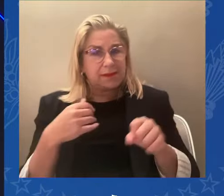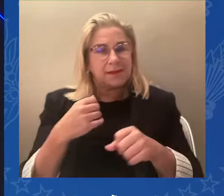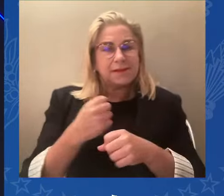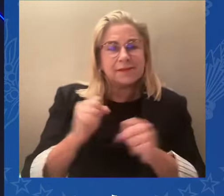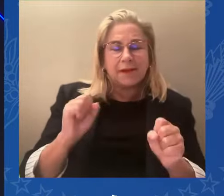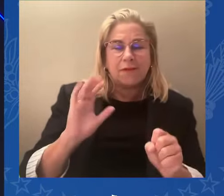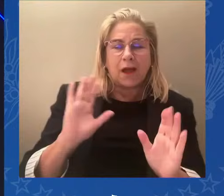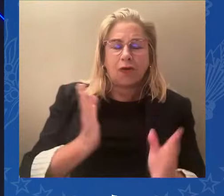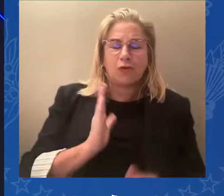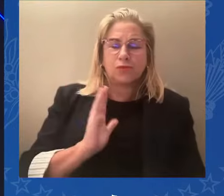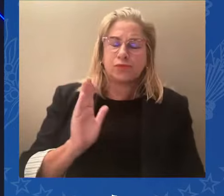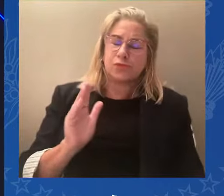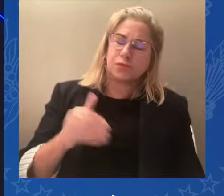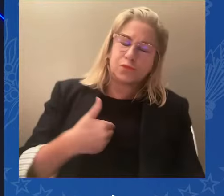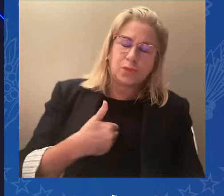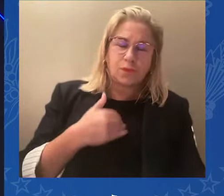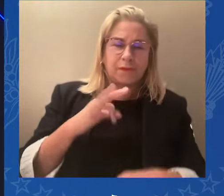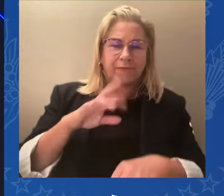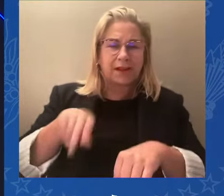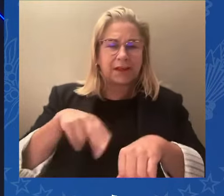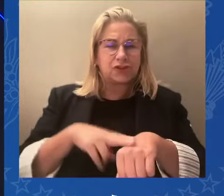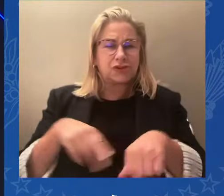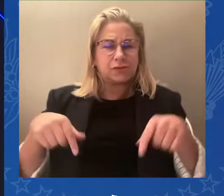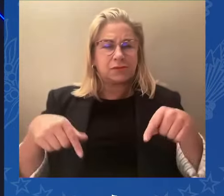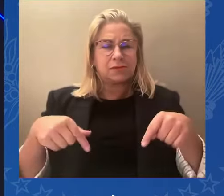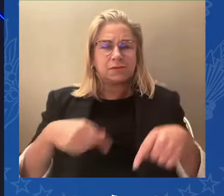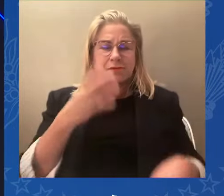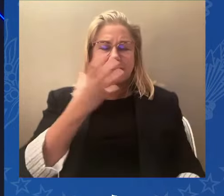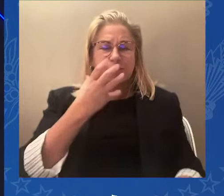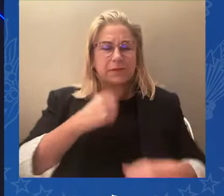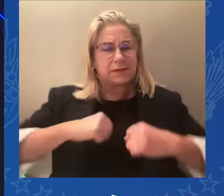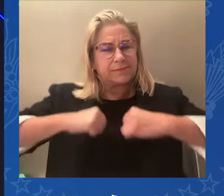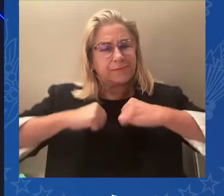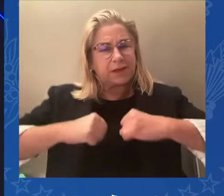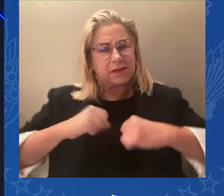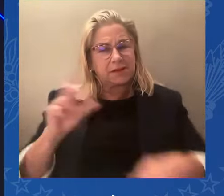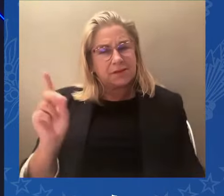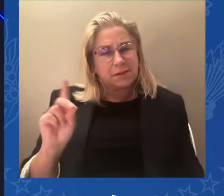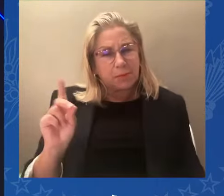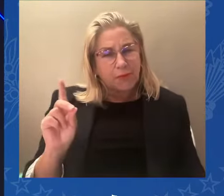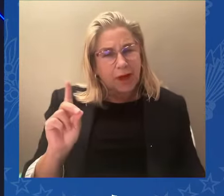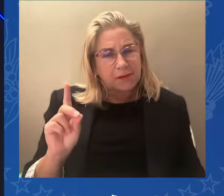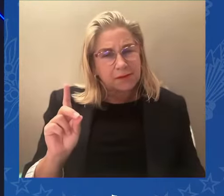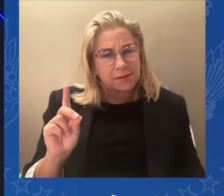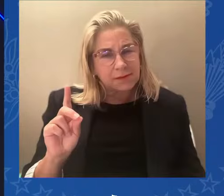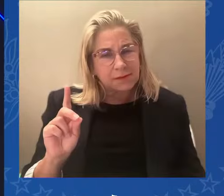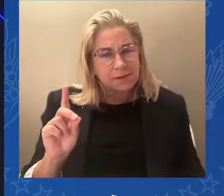and steered us toward an economic recovery that has created jobs, grown businesses,